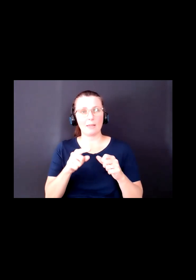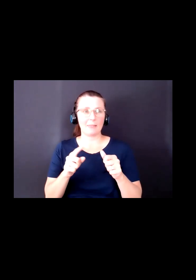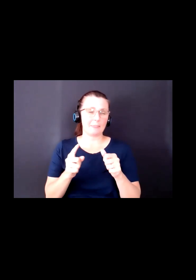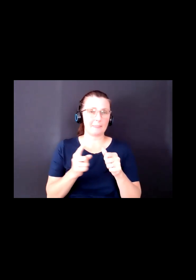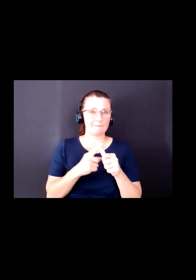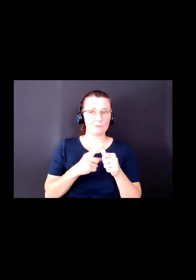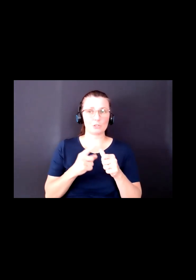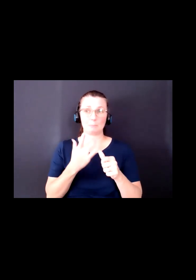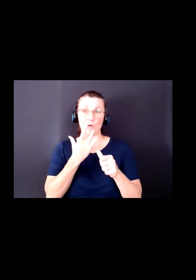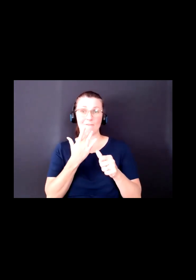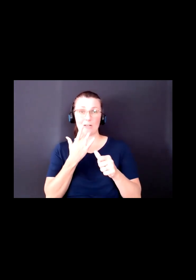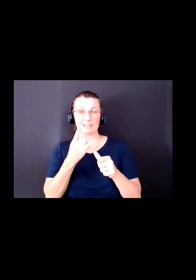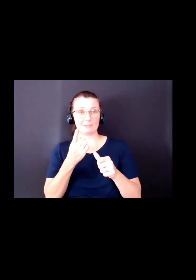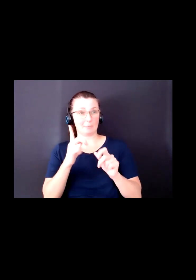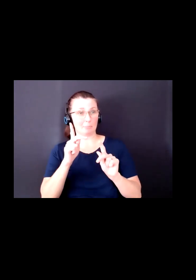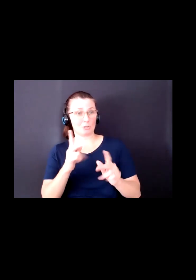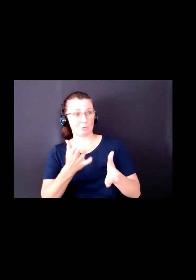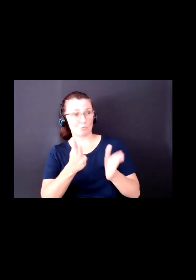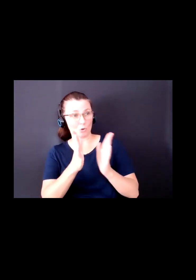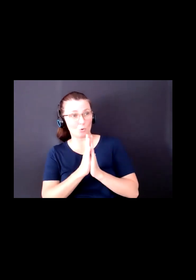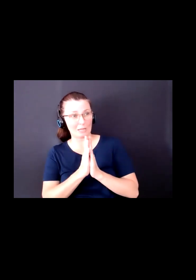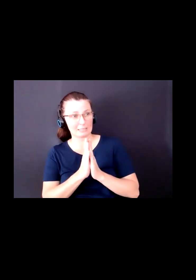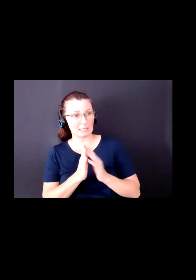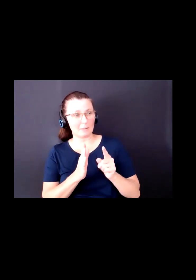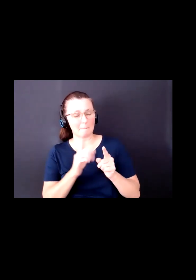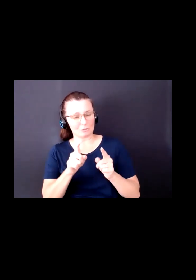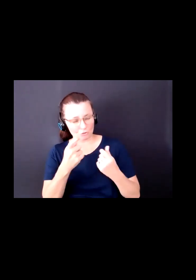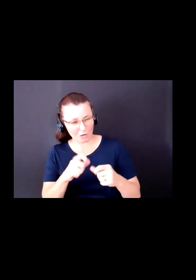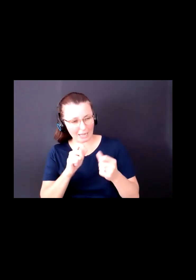disability. It is not just like we think this is expensive